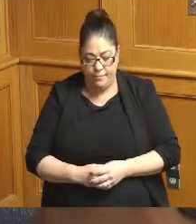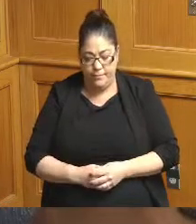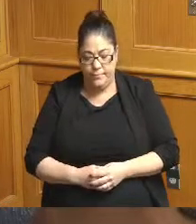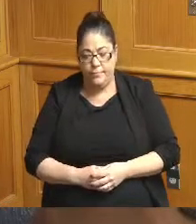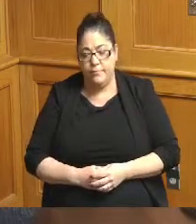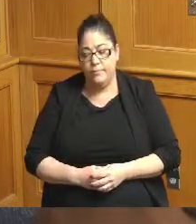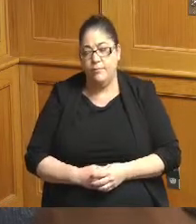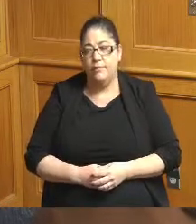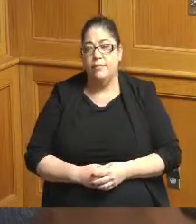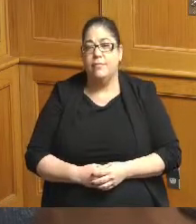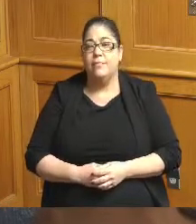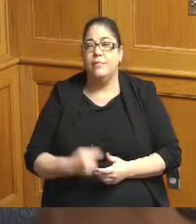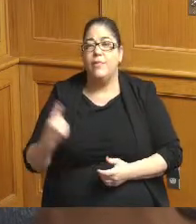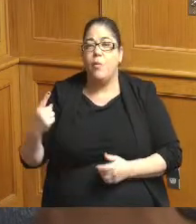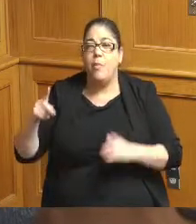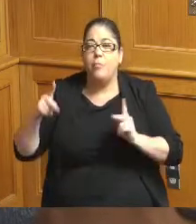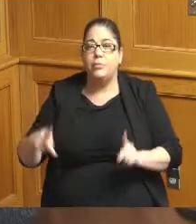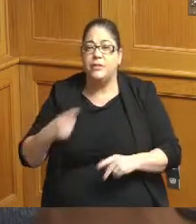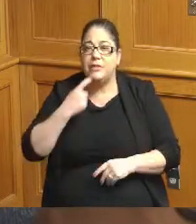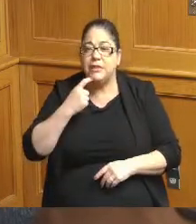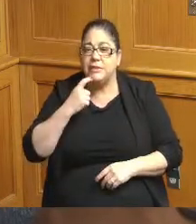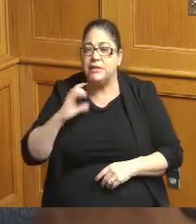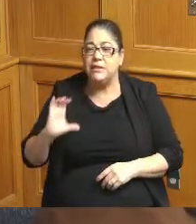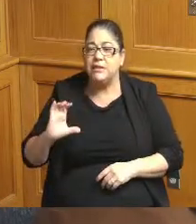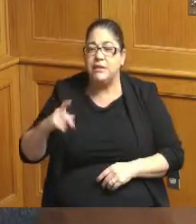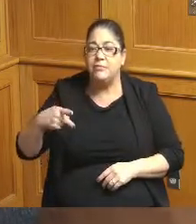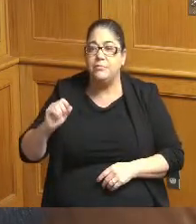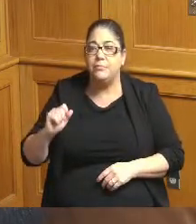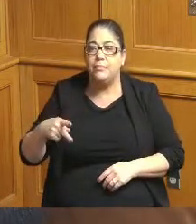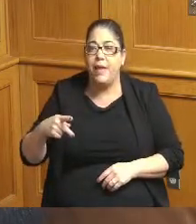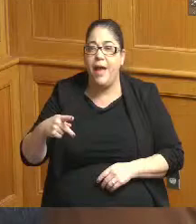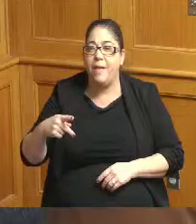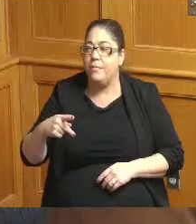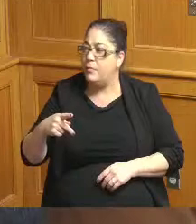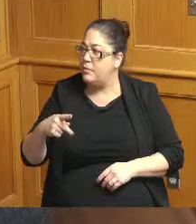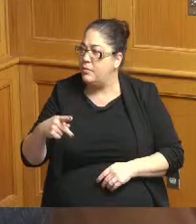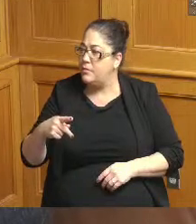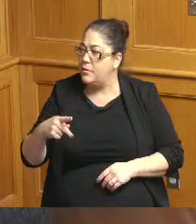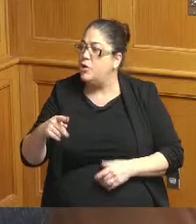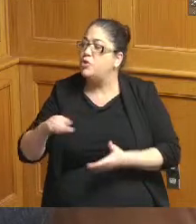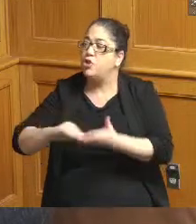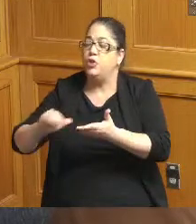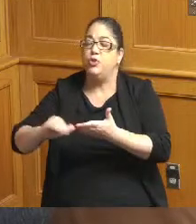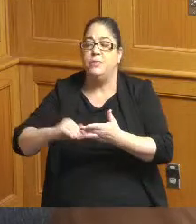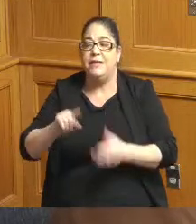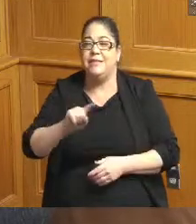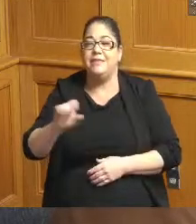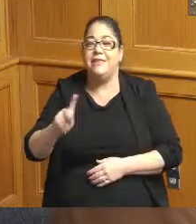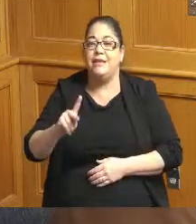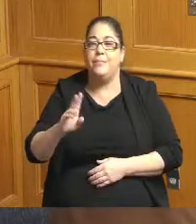of better words Z Pack that is being prescribed if someone has Covid it's kind of like a z-pack